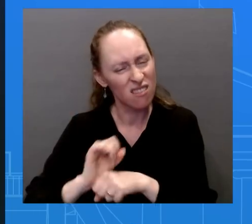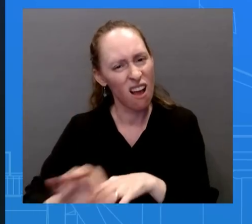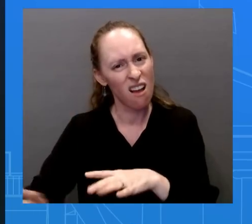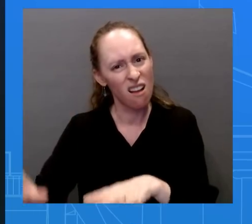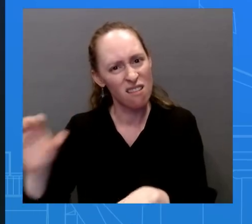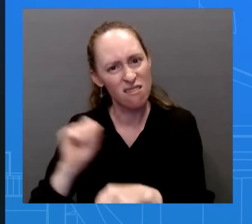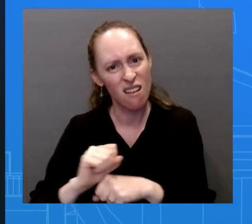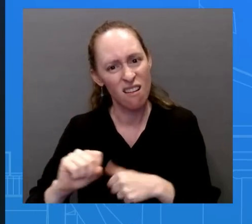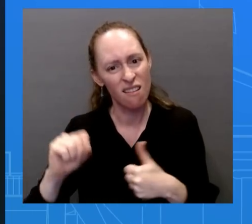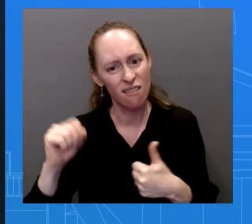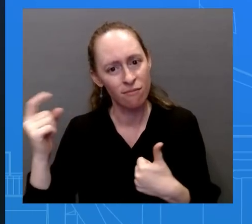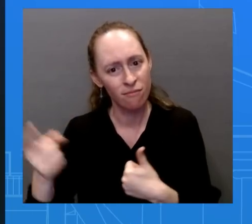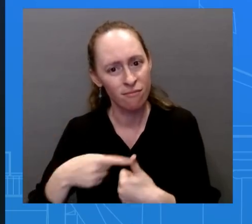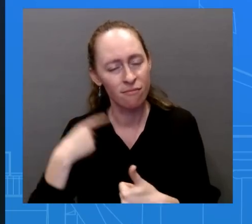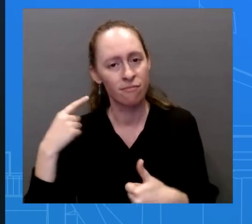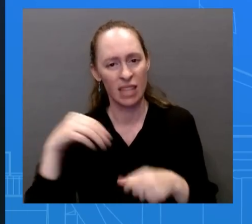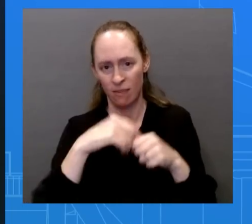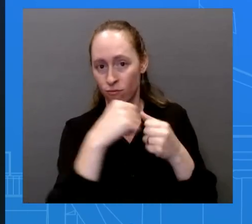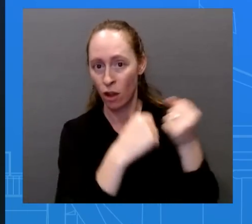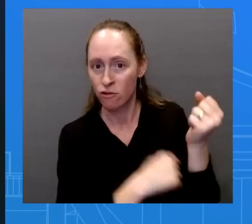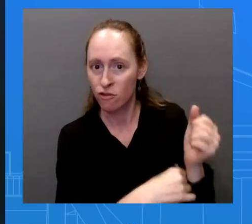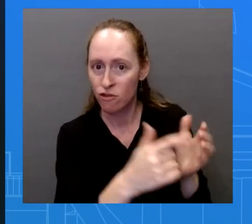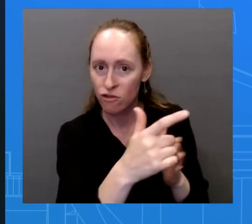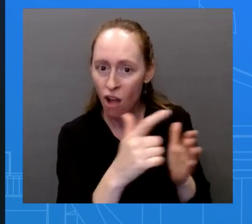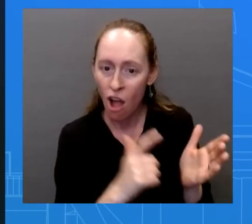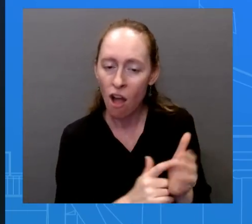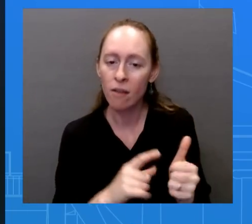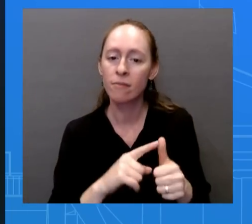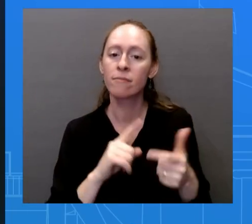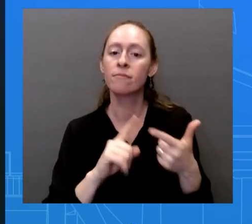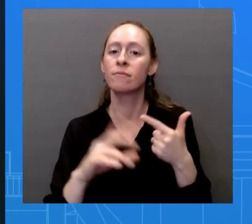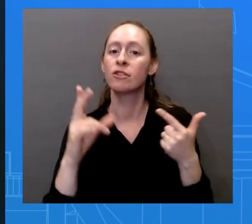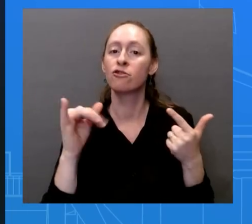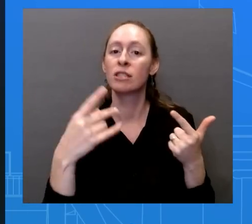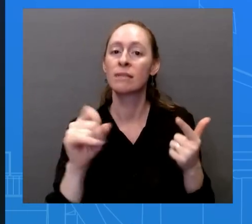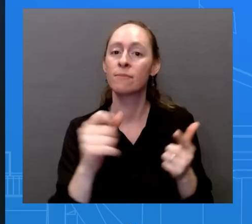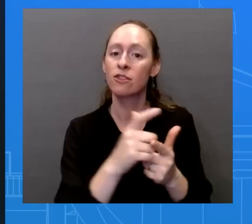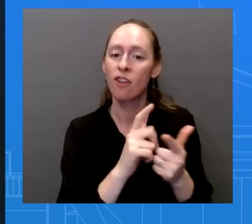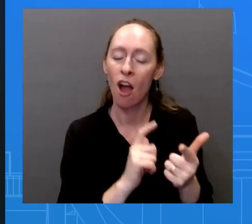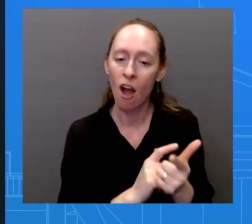He continued that with the Inflation Reduction Act. And let's not forget the work that we have done,